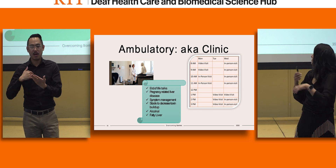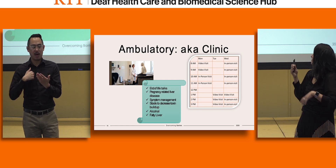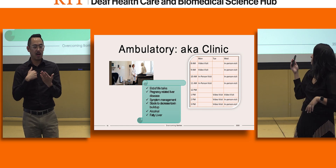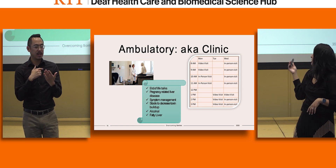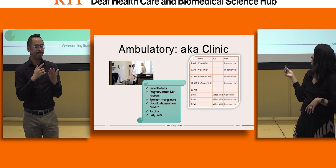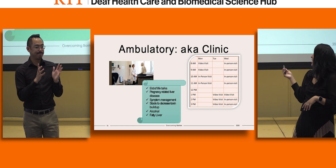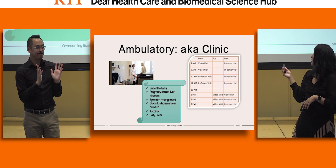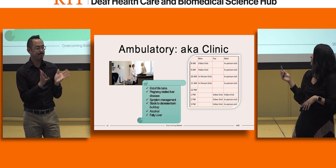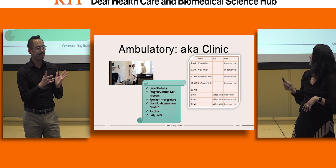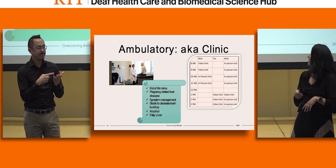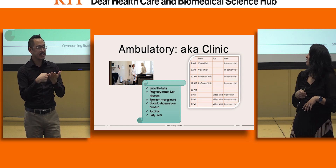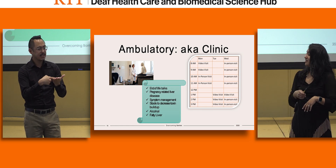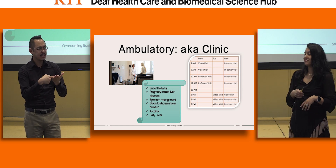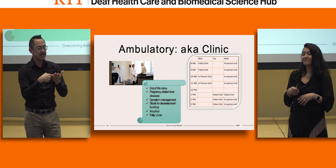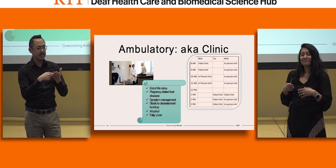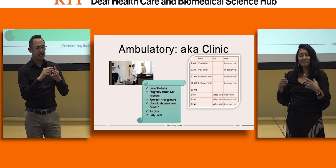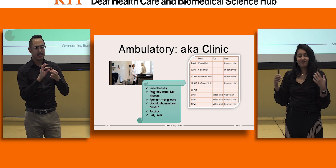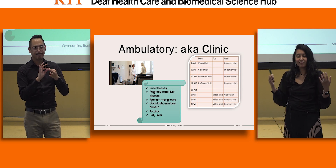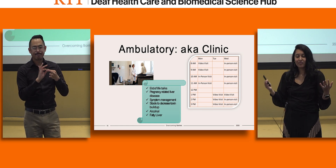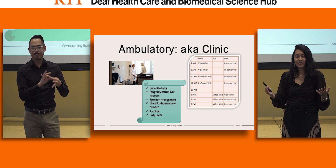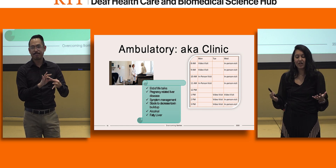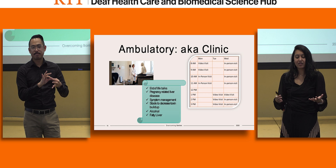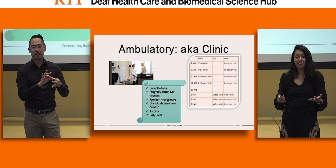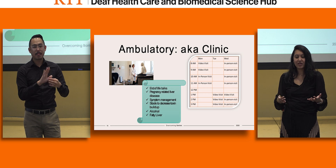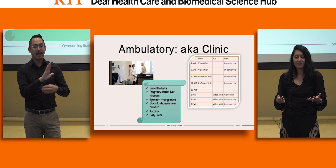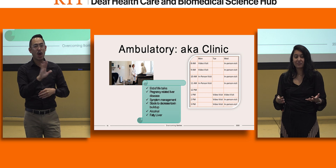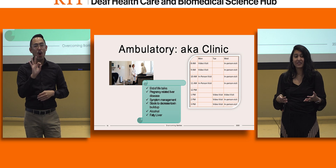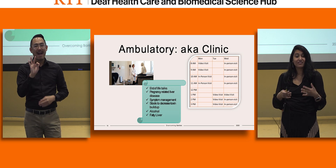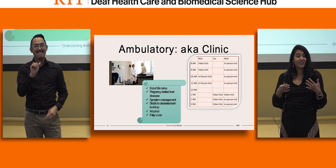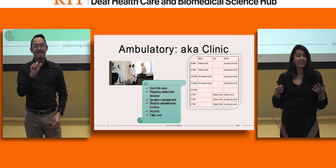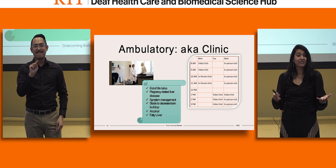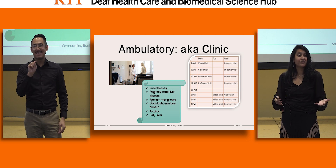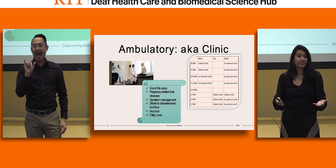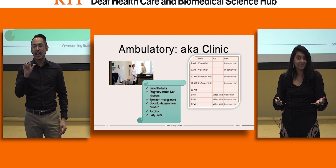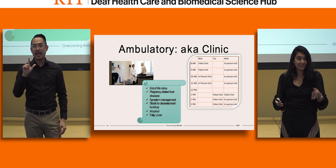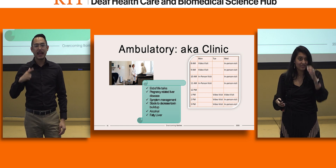about talking about somebody's fatty liver disease--